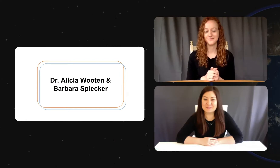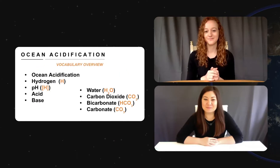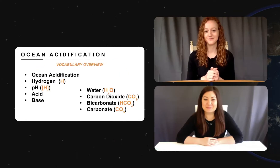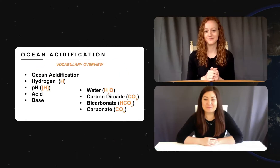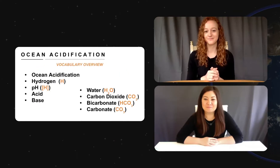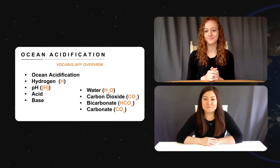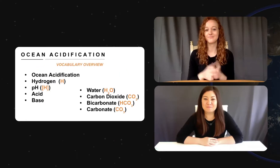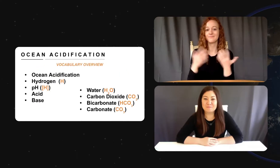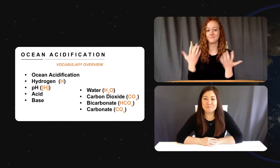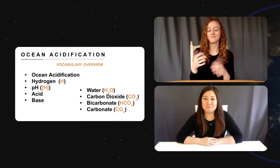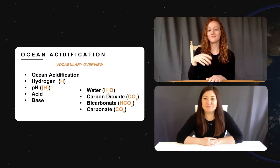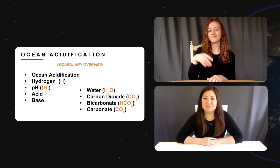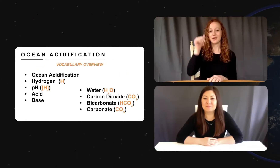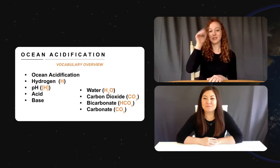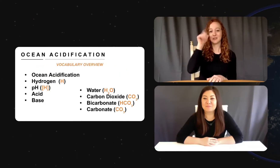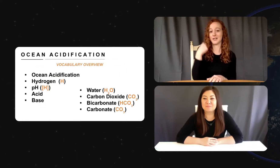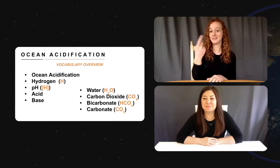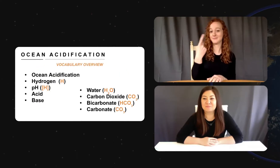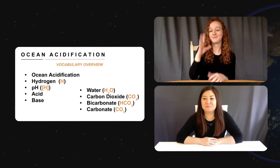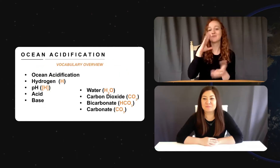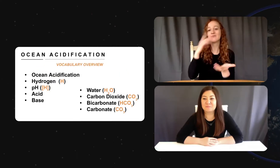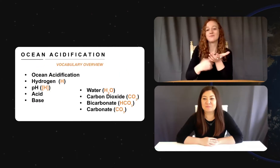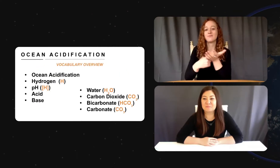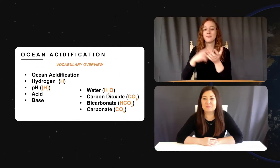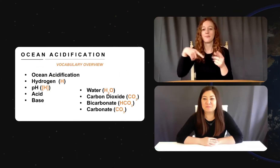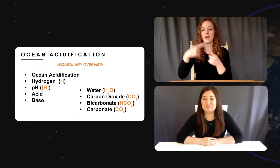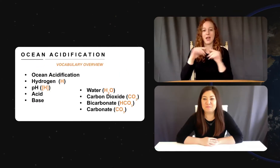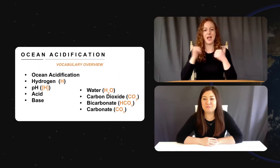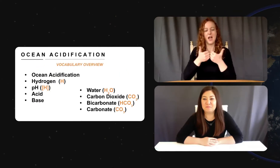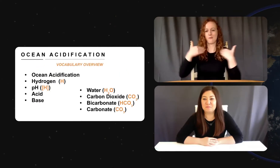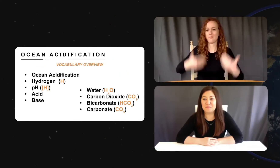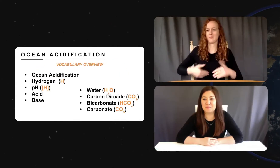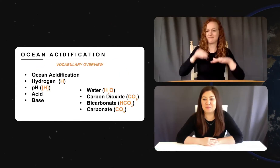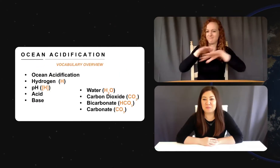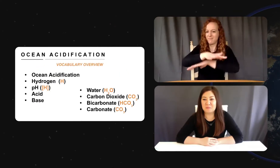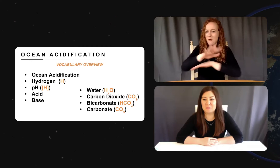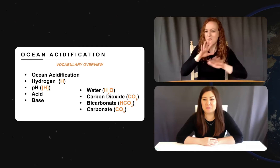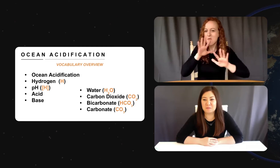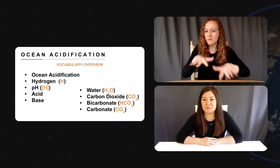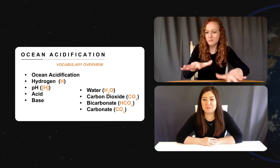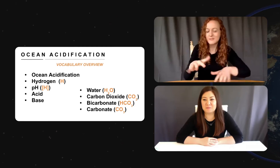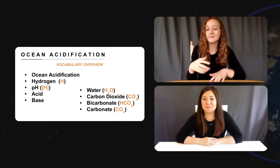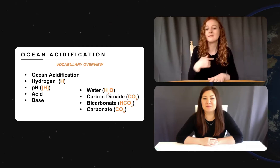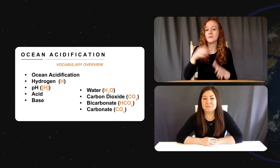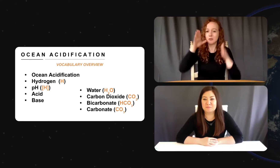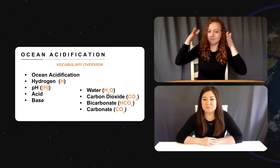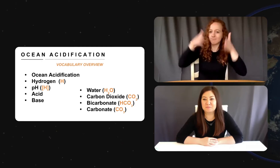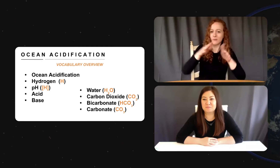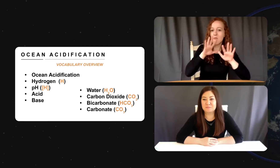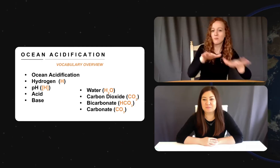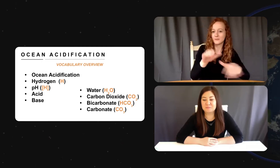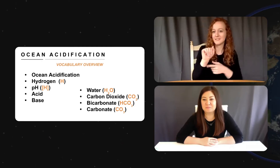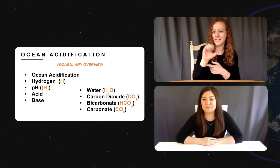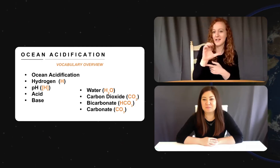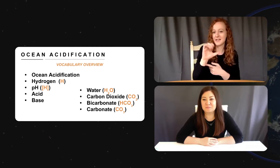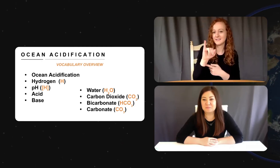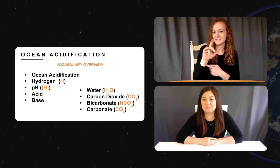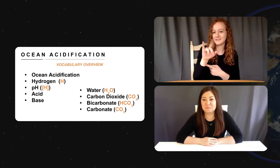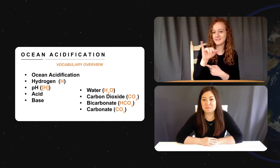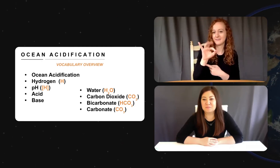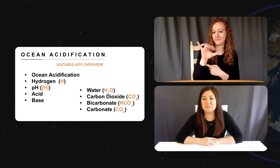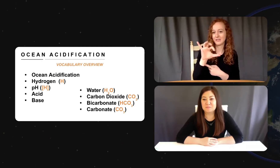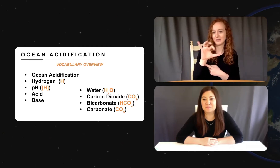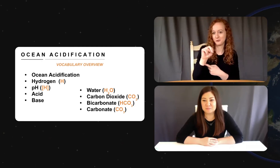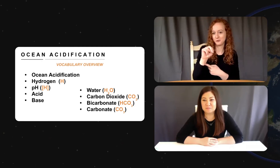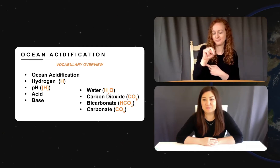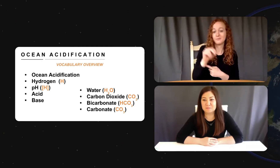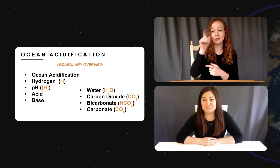Alicia and I will talk about how humans have affected the ocean pH,